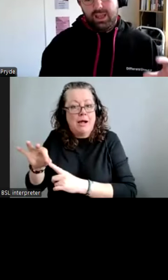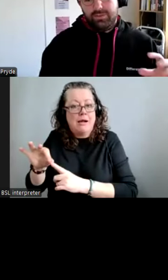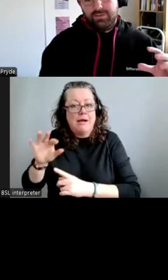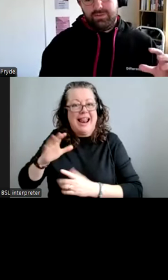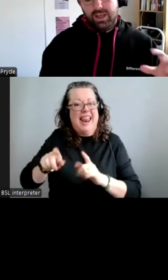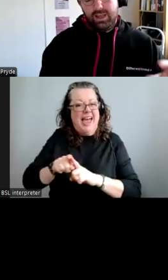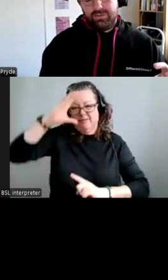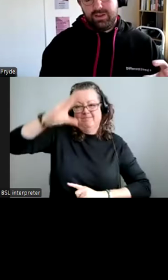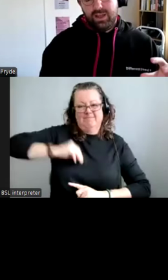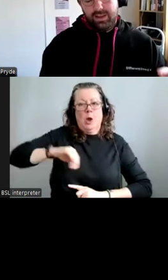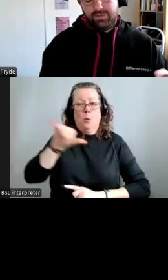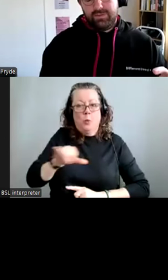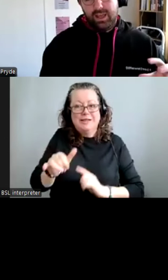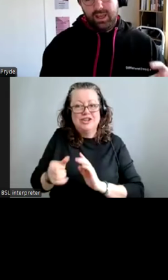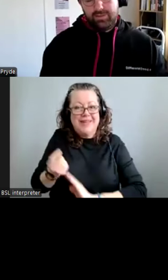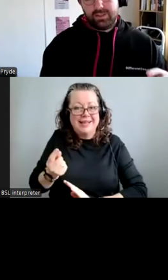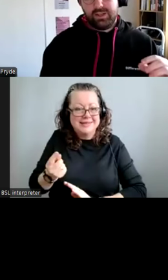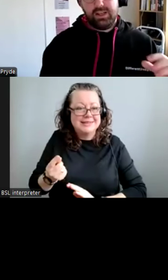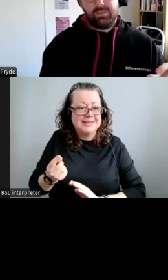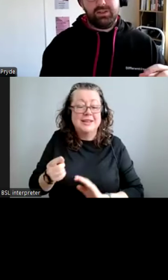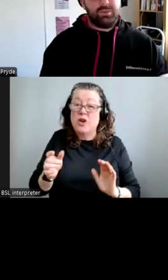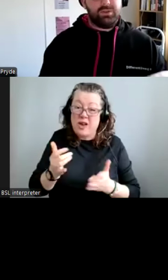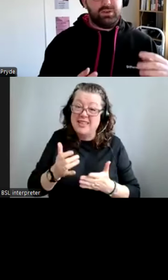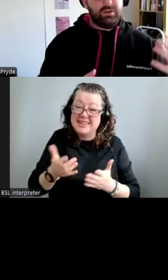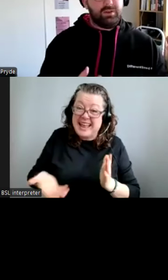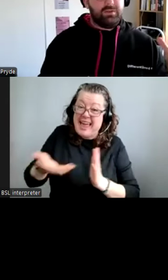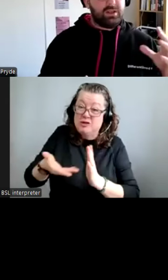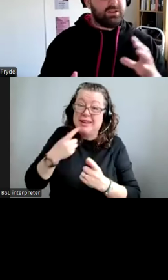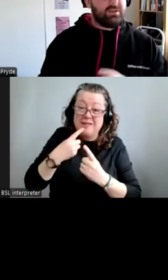If essentially anybody does want to go in and run through this